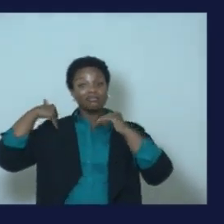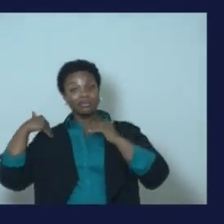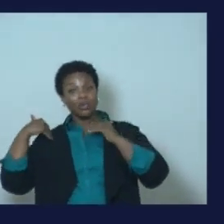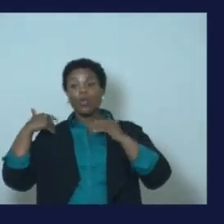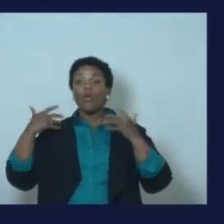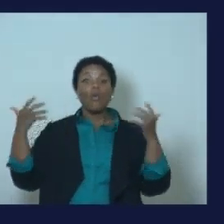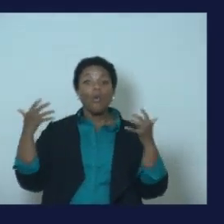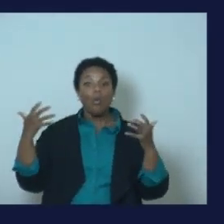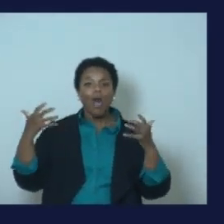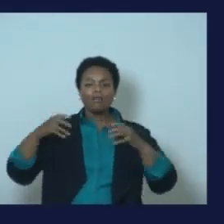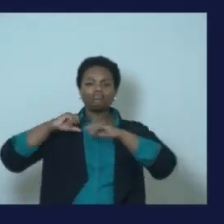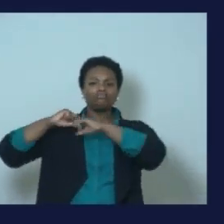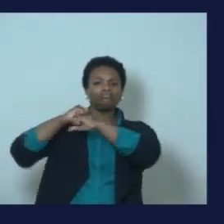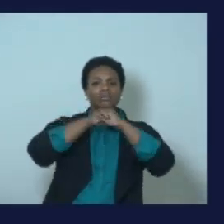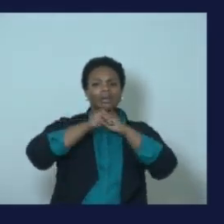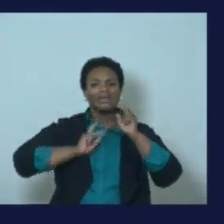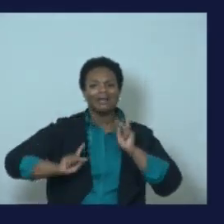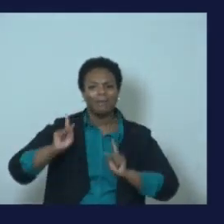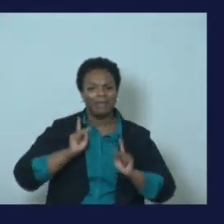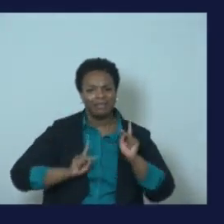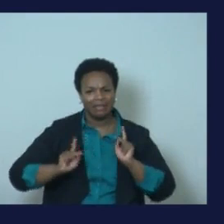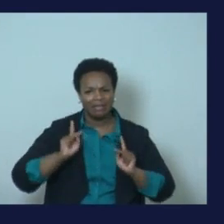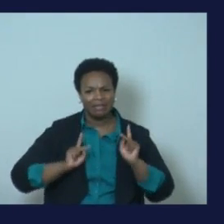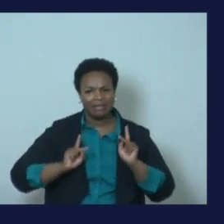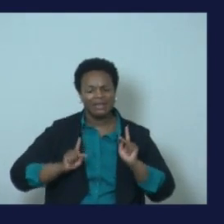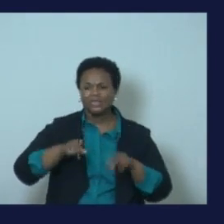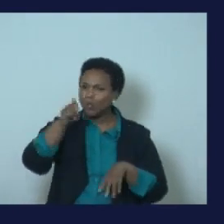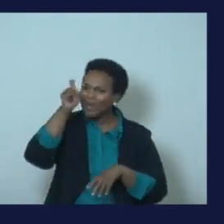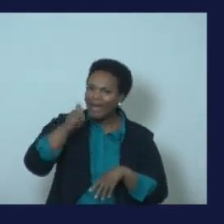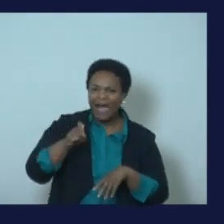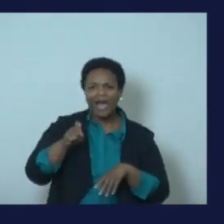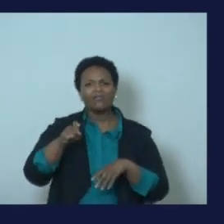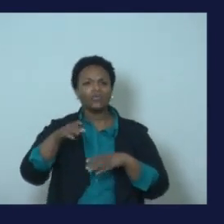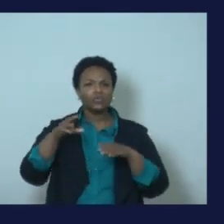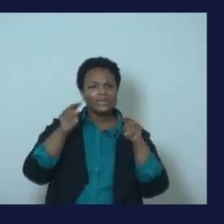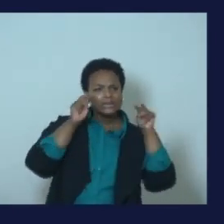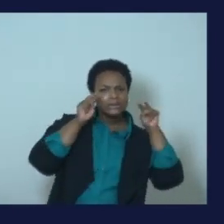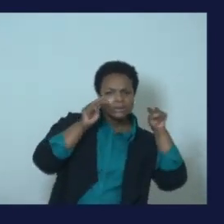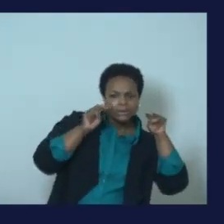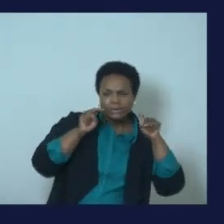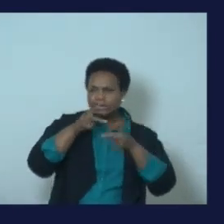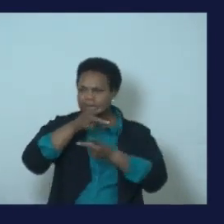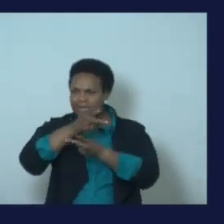LASER FOCUS ON THE FACT THAT WE HAVE AN OBLIGATION AND A DUTY TO SAVE LIVES.